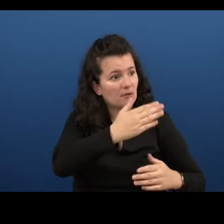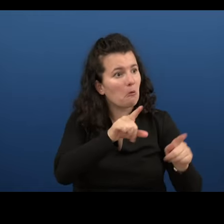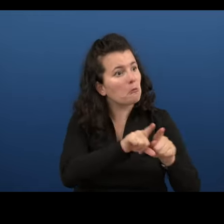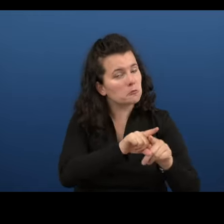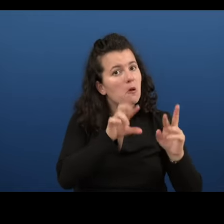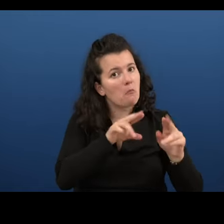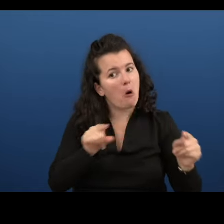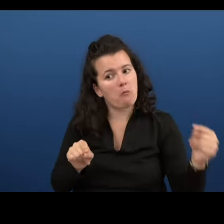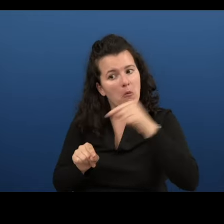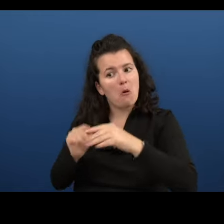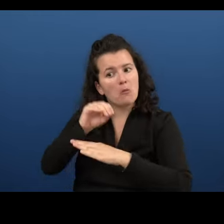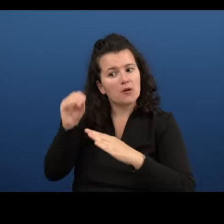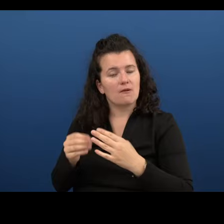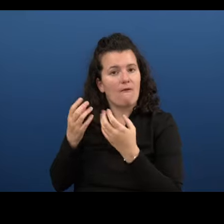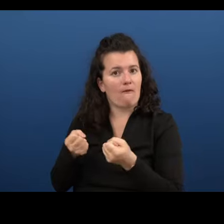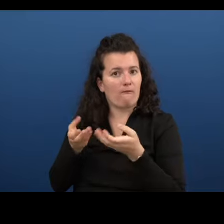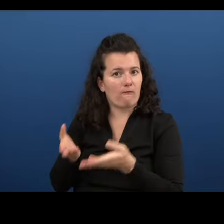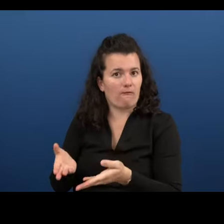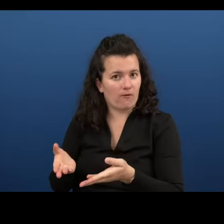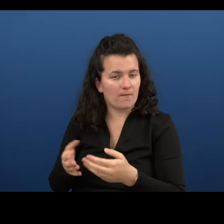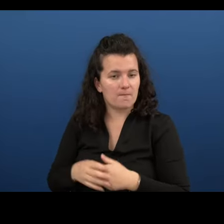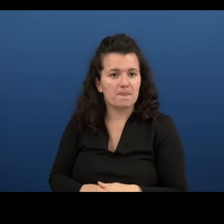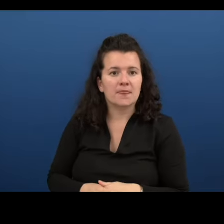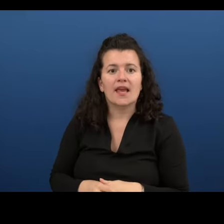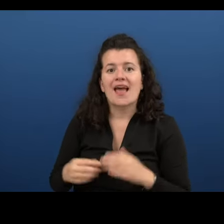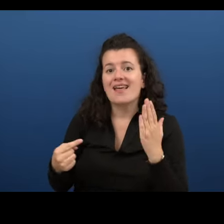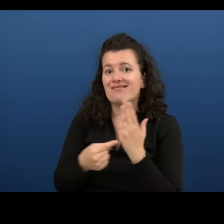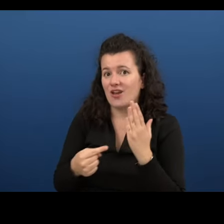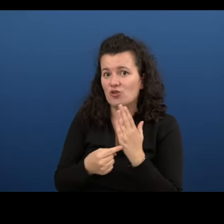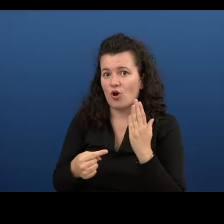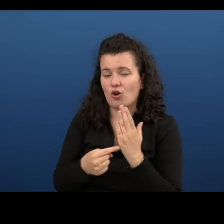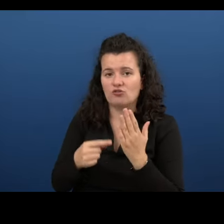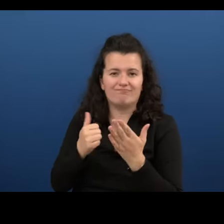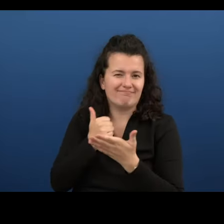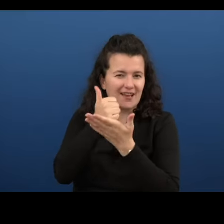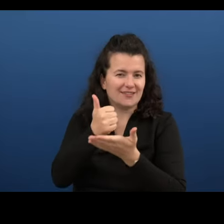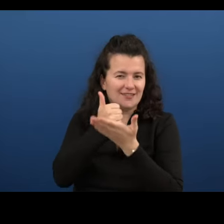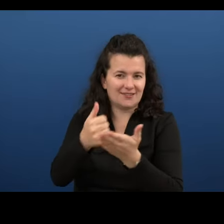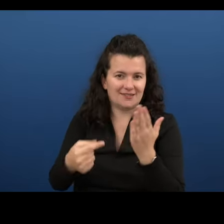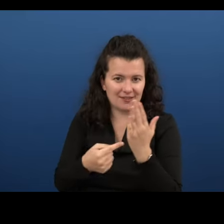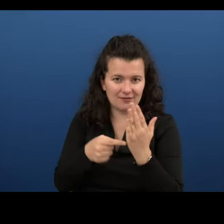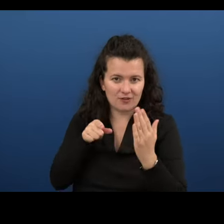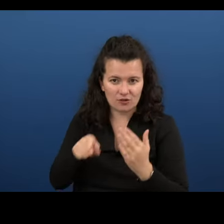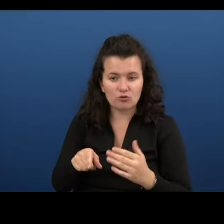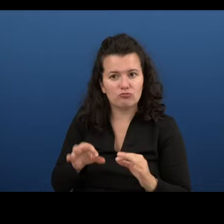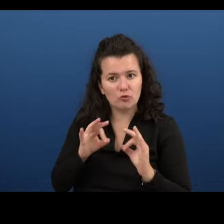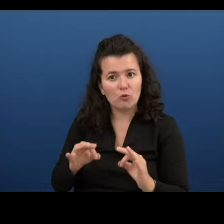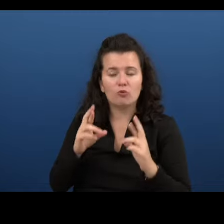14:29:09 Assistive Technology so that the students can use them themselves, and also